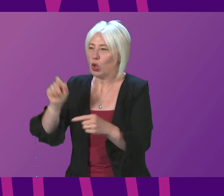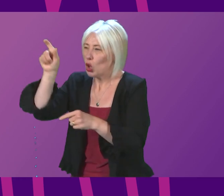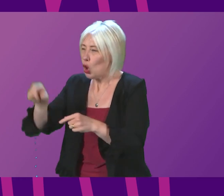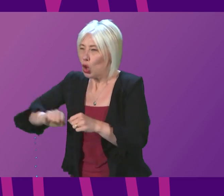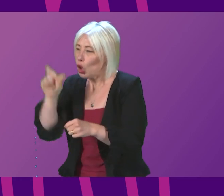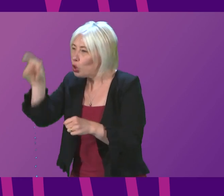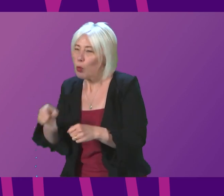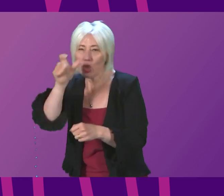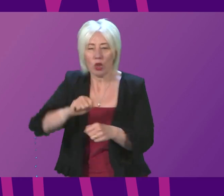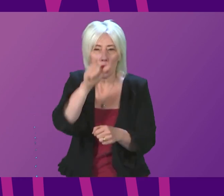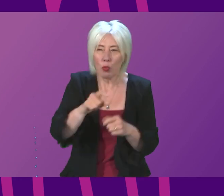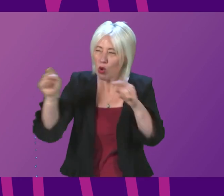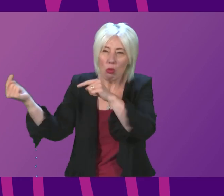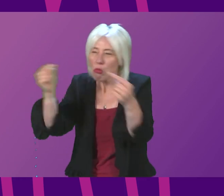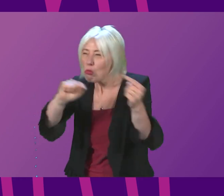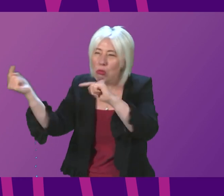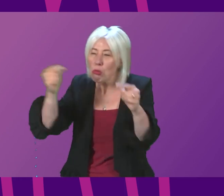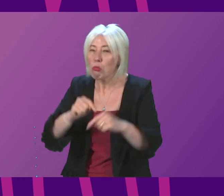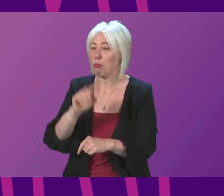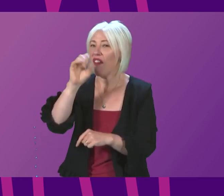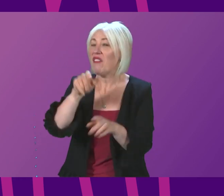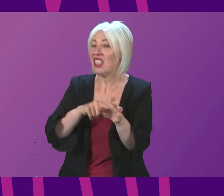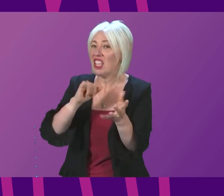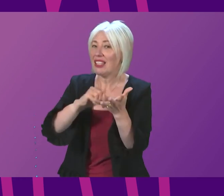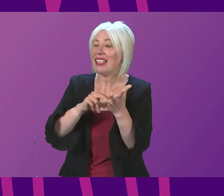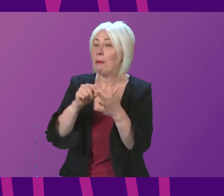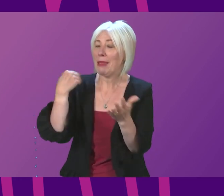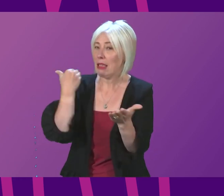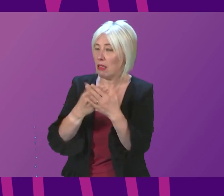After 15 years of this Scottish National Party Government and eight years as First Minister,